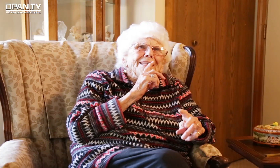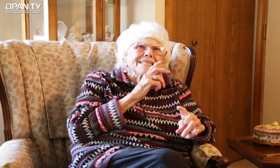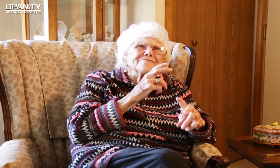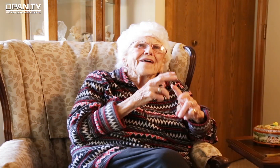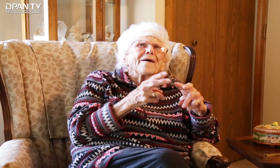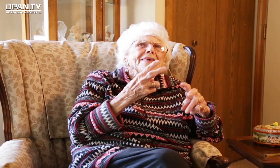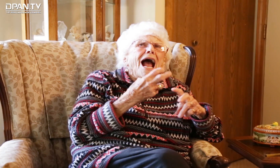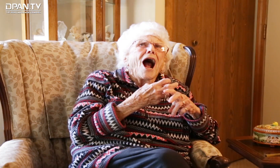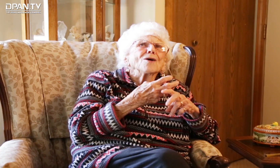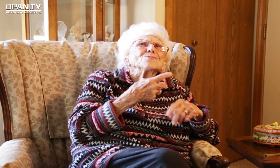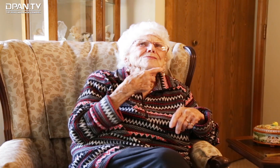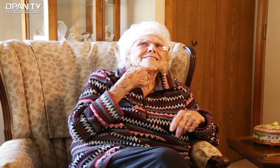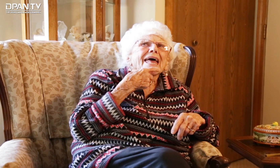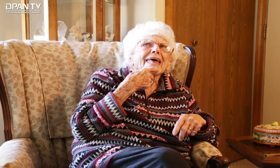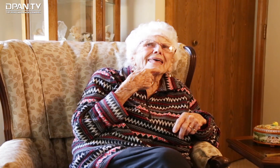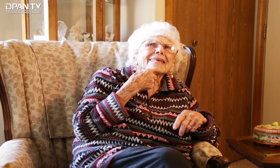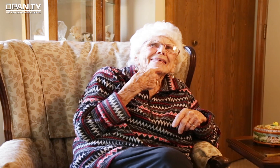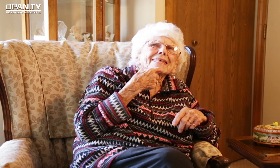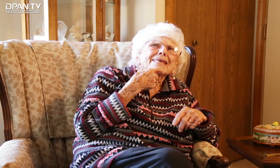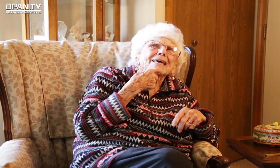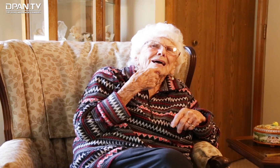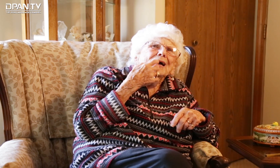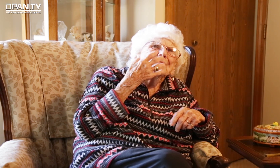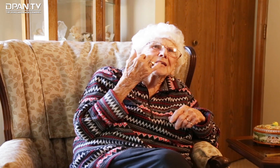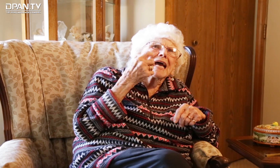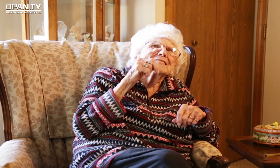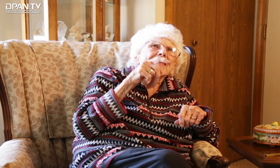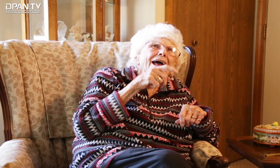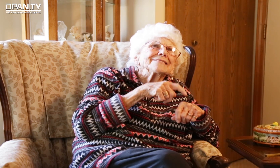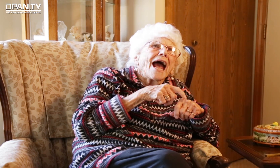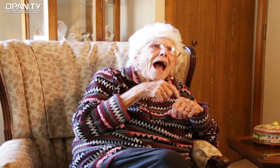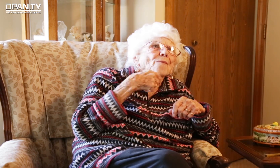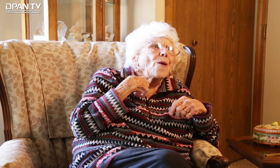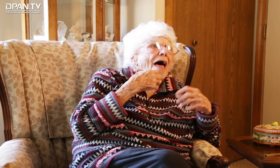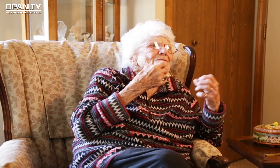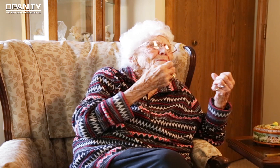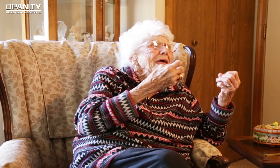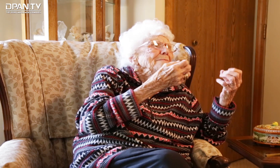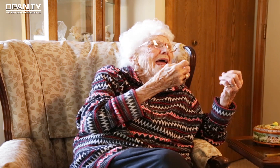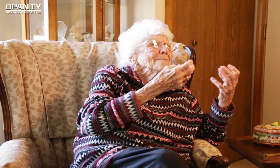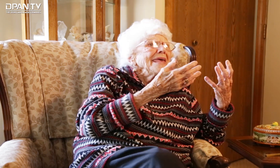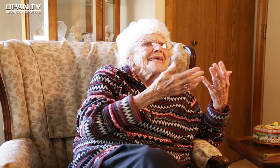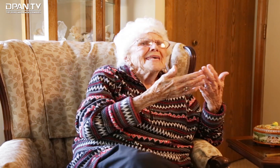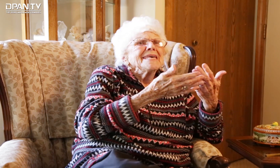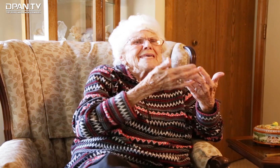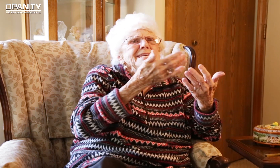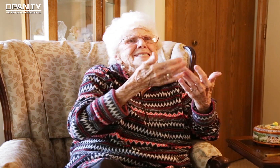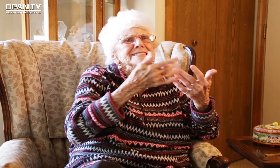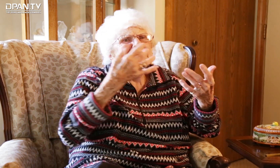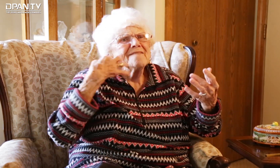Really, it's very hard to say... because at that time, we had many, many...